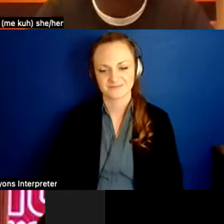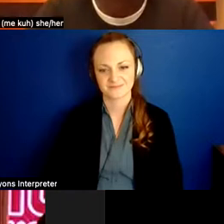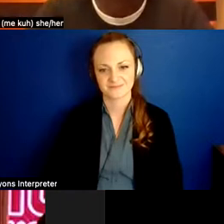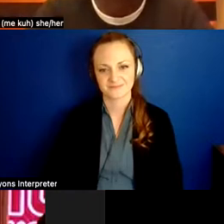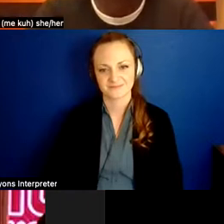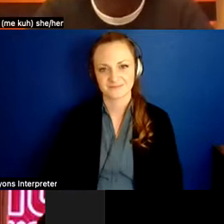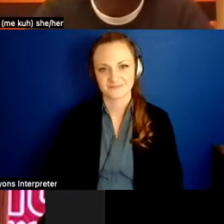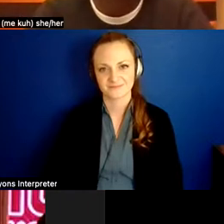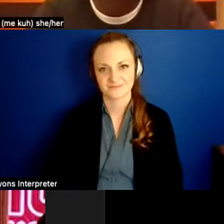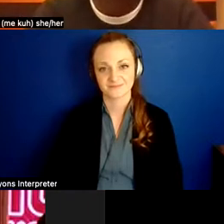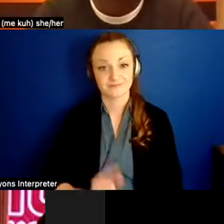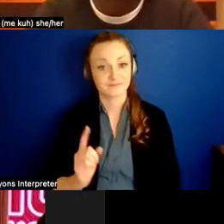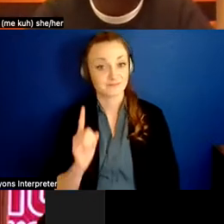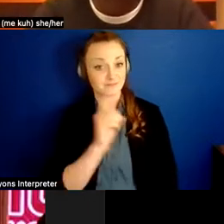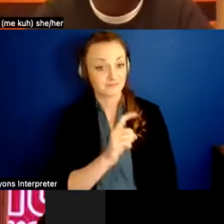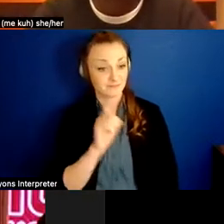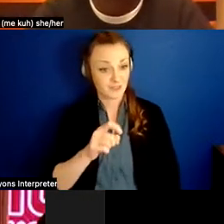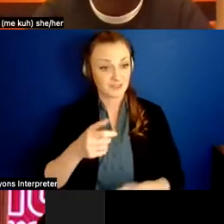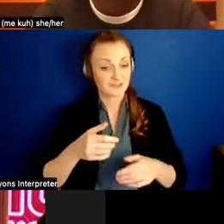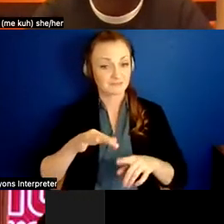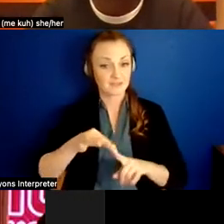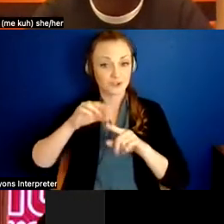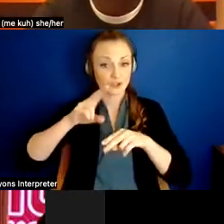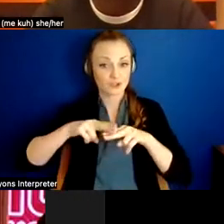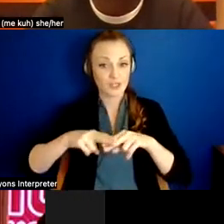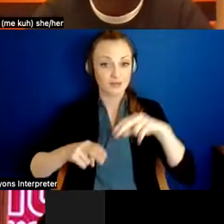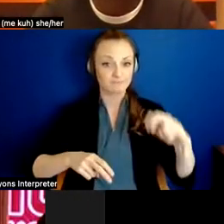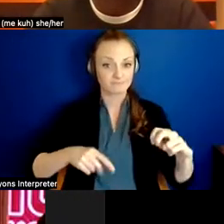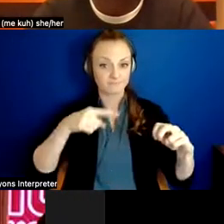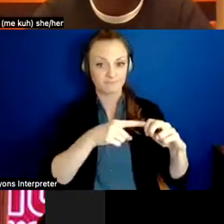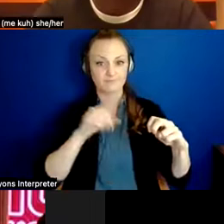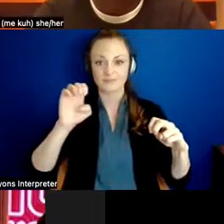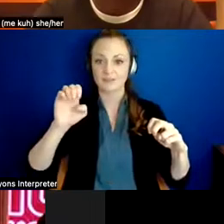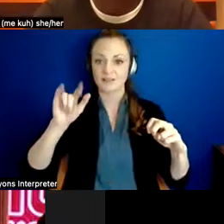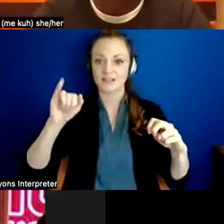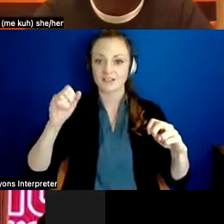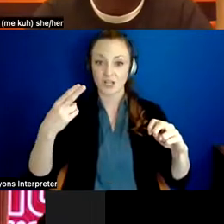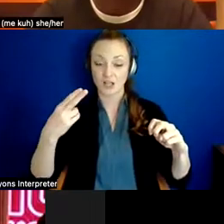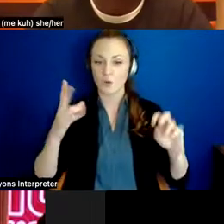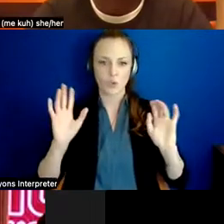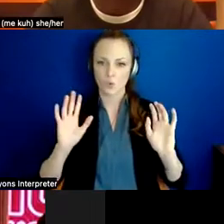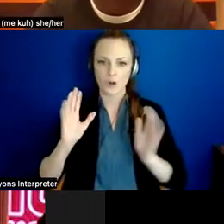you have to have a chair for Elijah? 20:08:58 2, or just a cup just to come, because